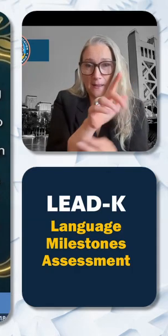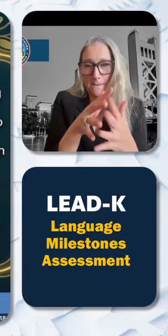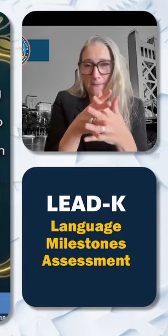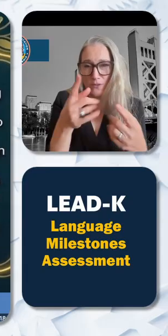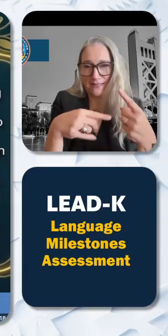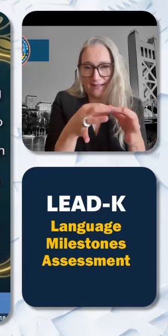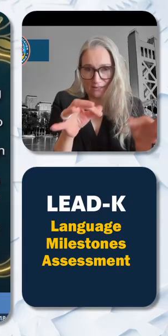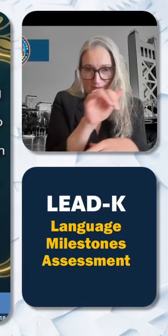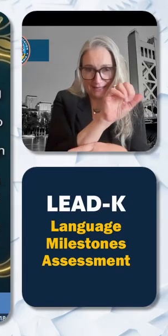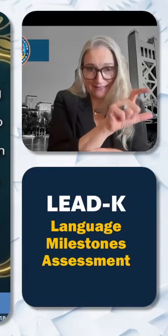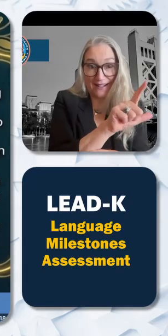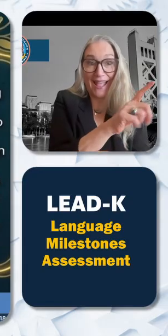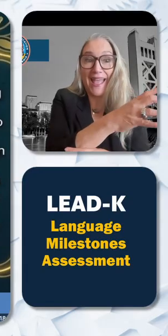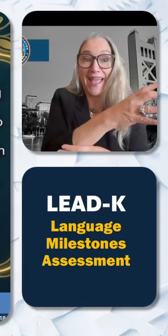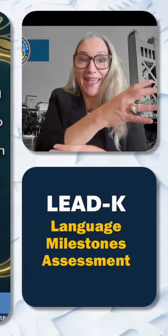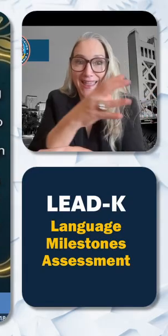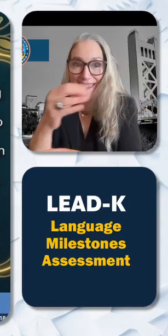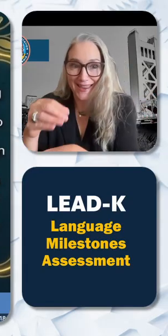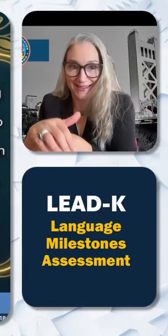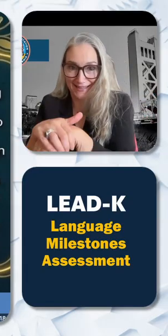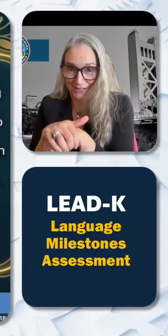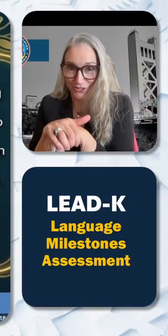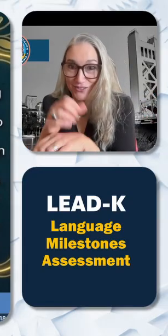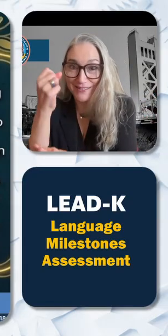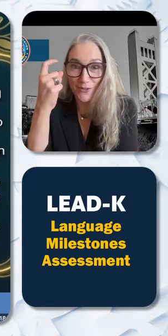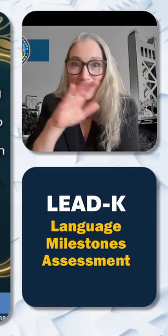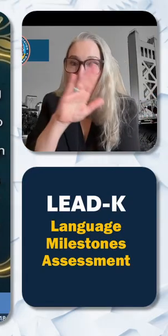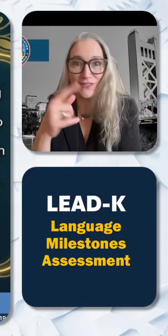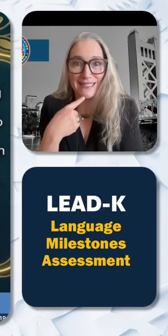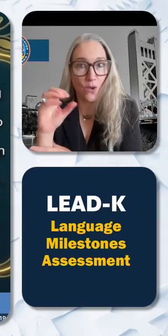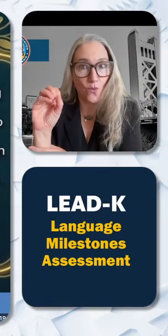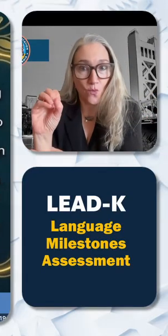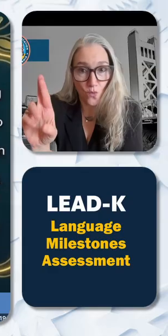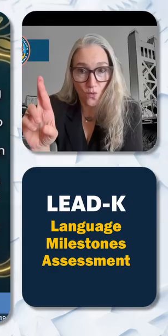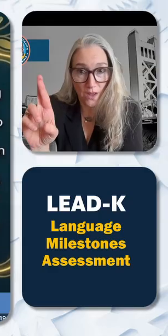language of American Sign Language, and English.